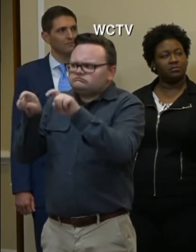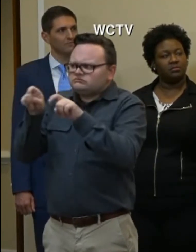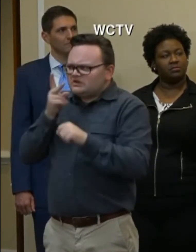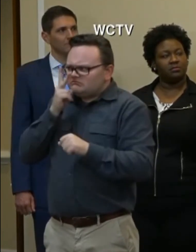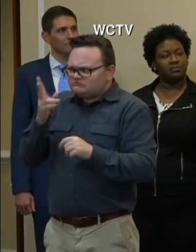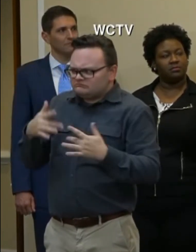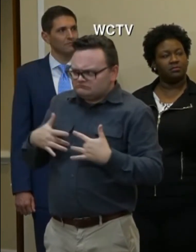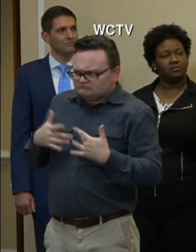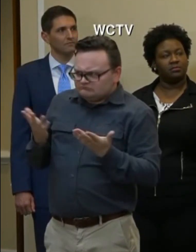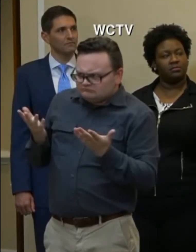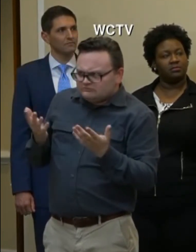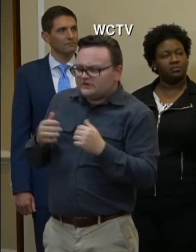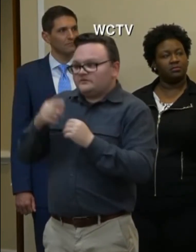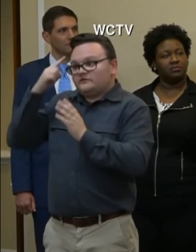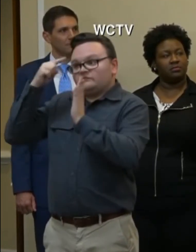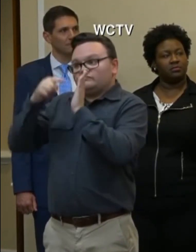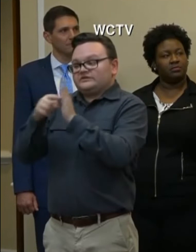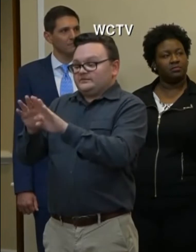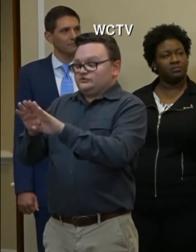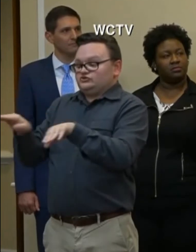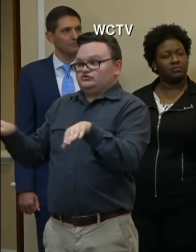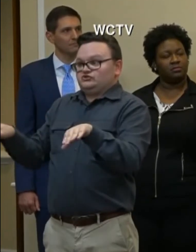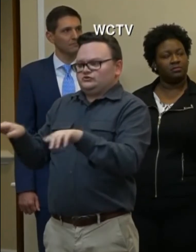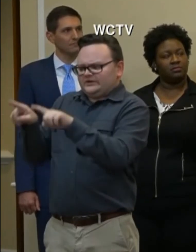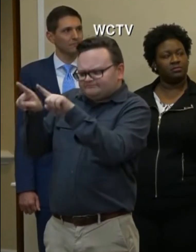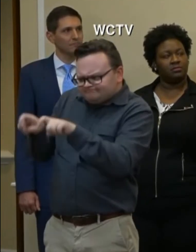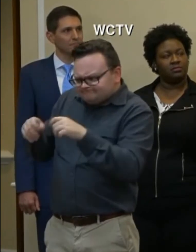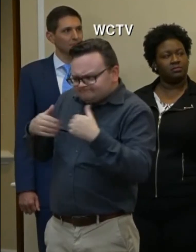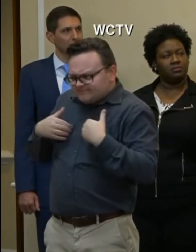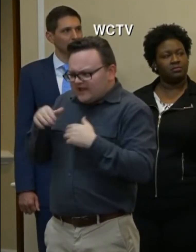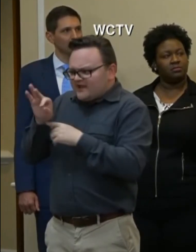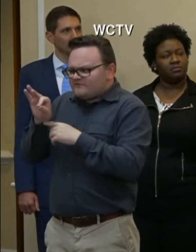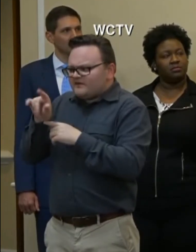our children when they come in for pediatric care and that's all done so I